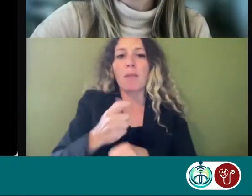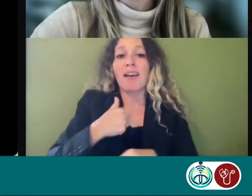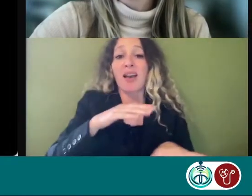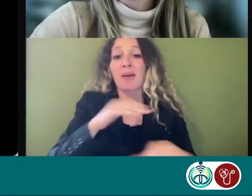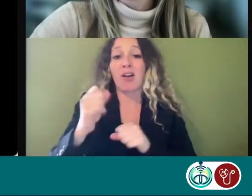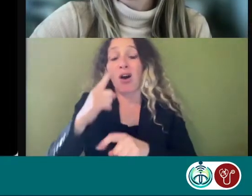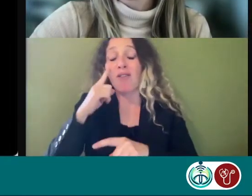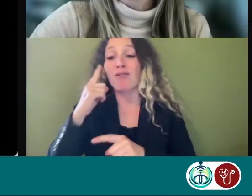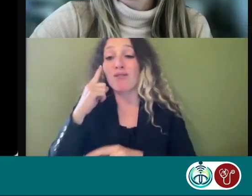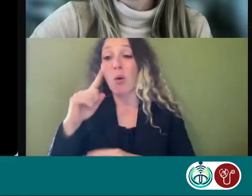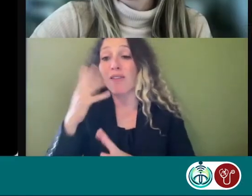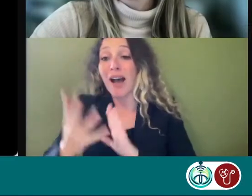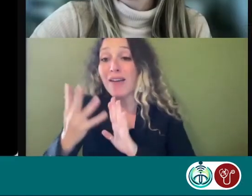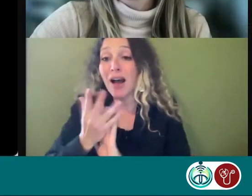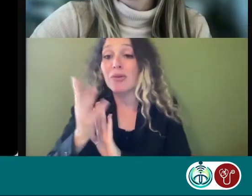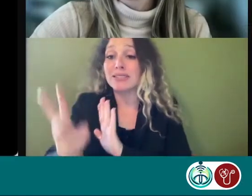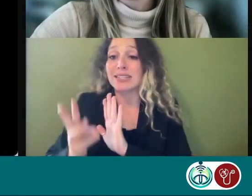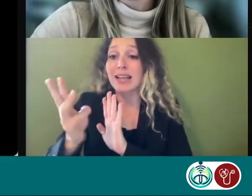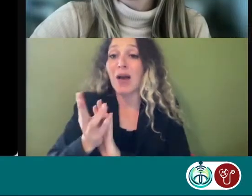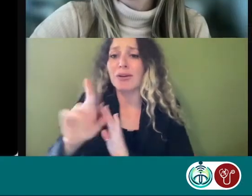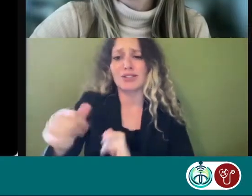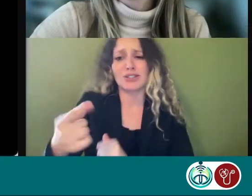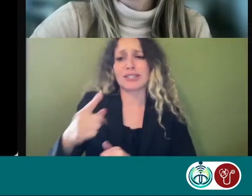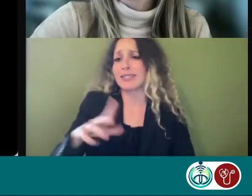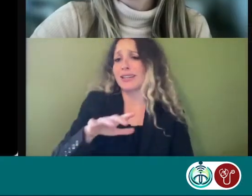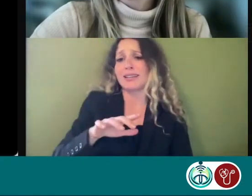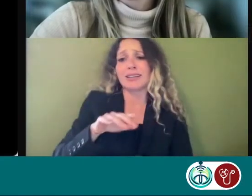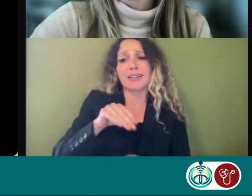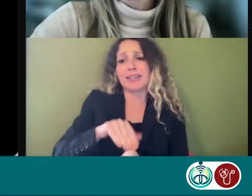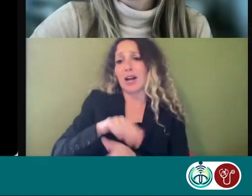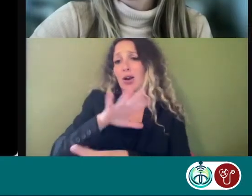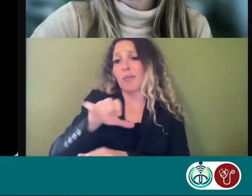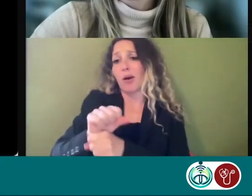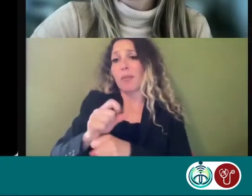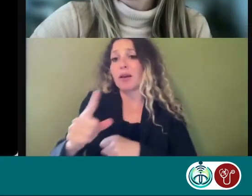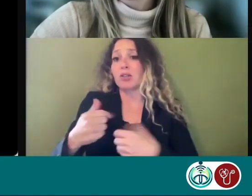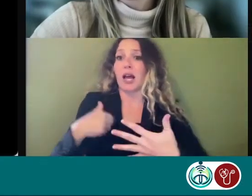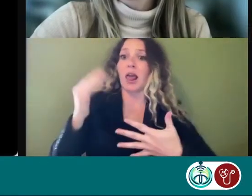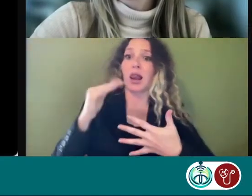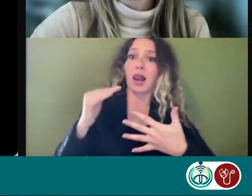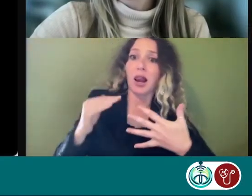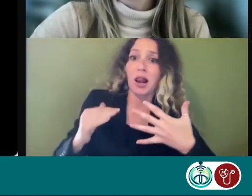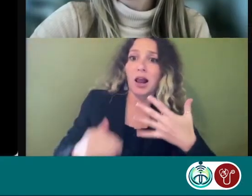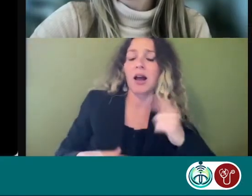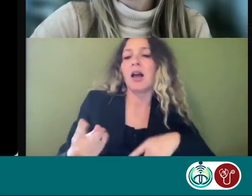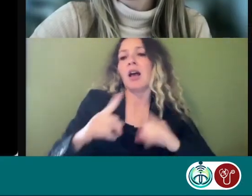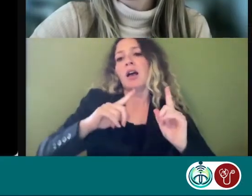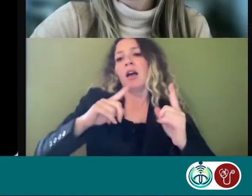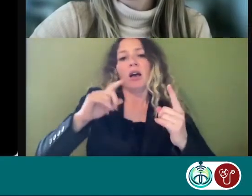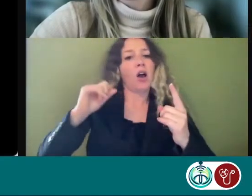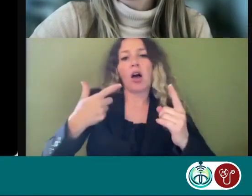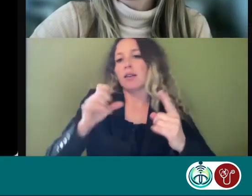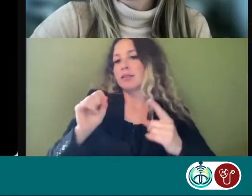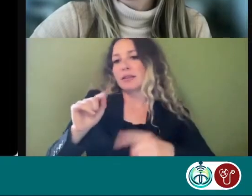hours, and all it was, it was a doctor's appointment. And she went through all the steps she and her son had to go through to get her to the doctor. So then she described the